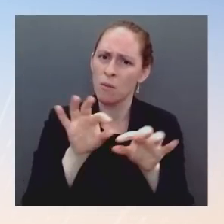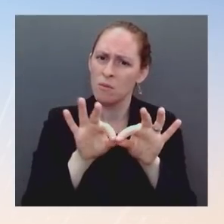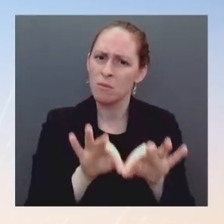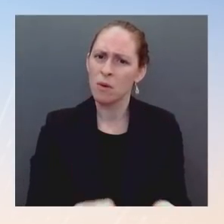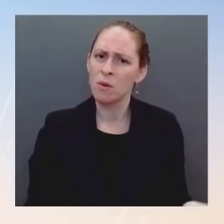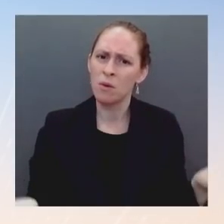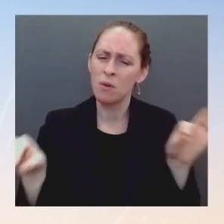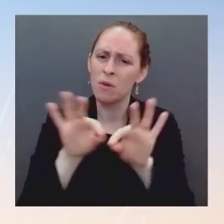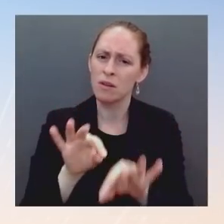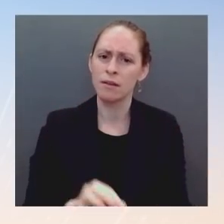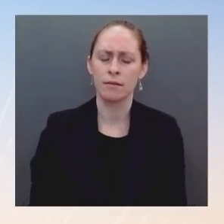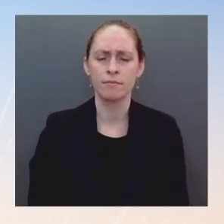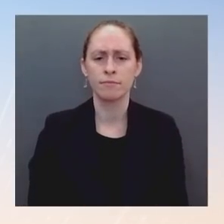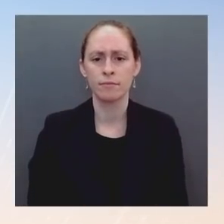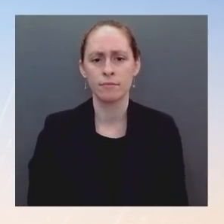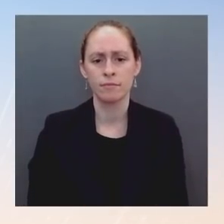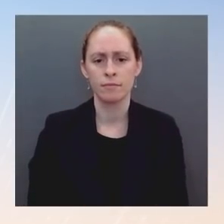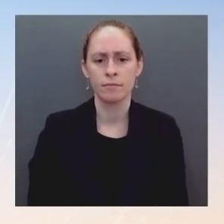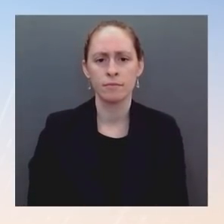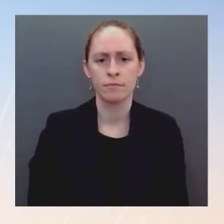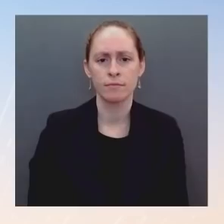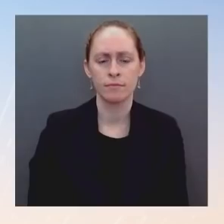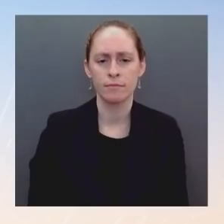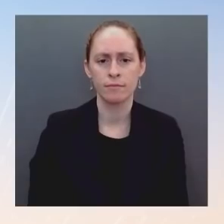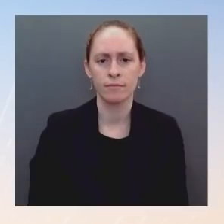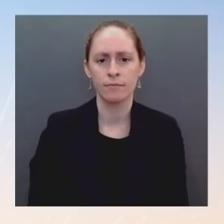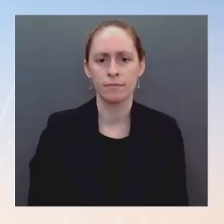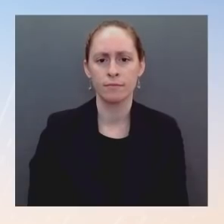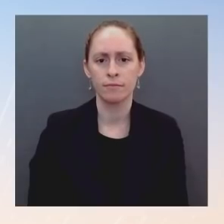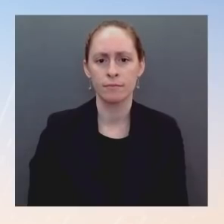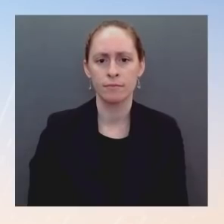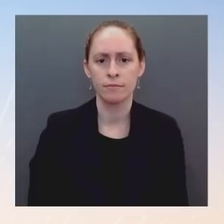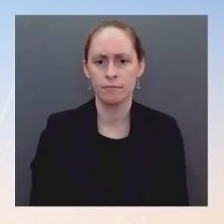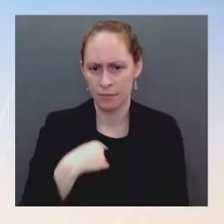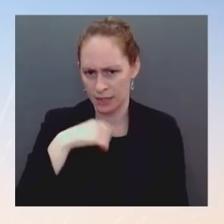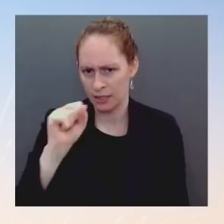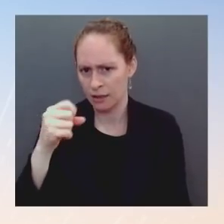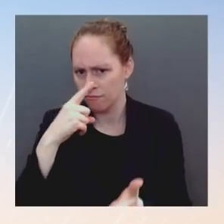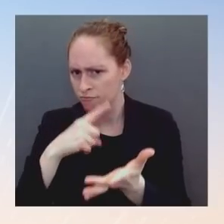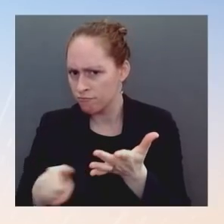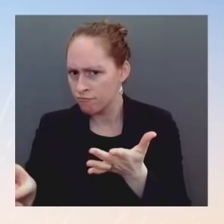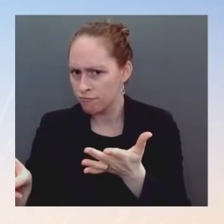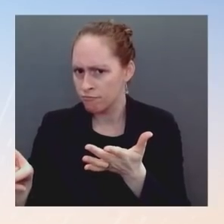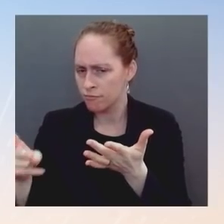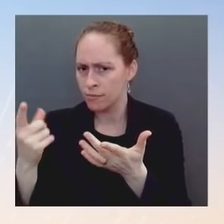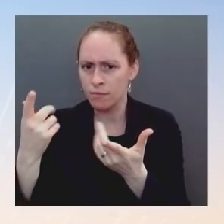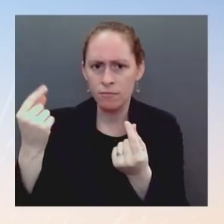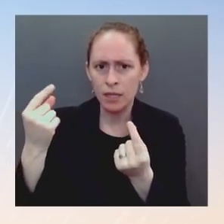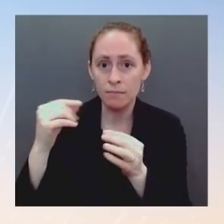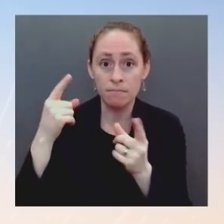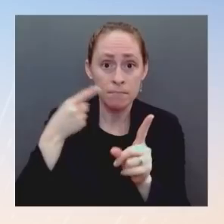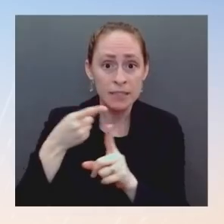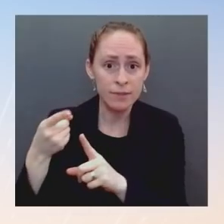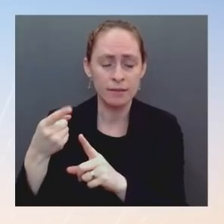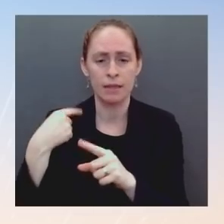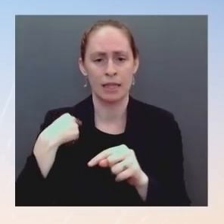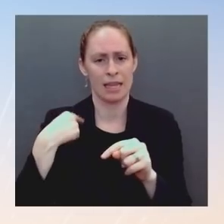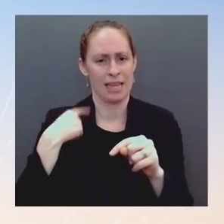any more specific programs that are underway. Go ahead, Jeff. And then Jeff. The Press: Thanks. A follow-up to Kelly's question about trying to quantify the pool of potential Supreme Court nominees.